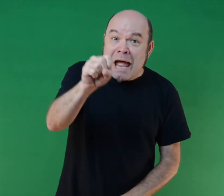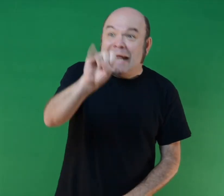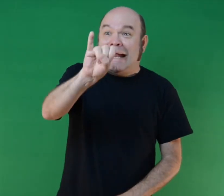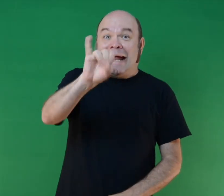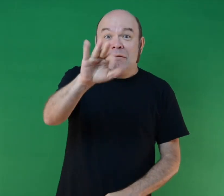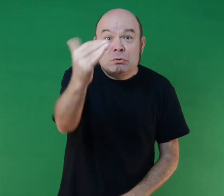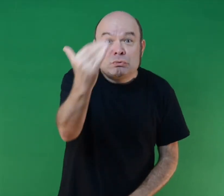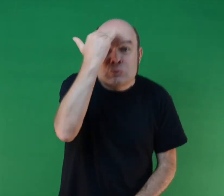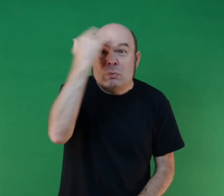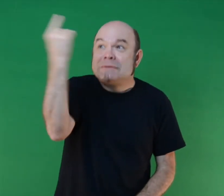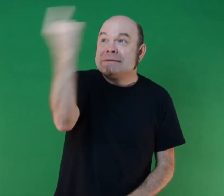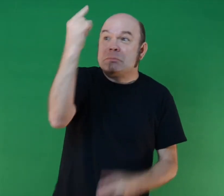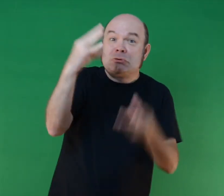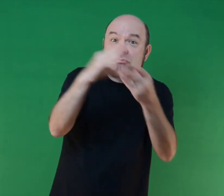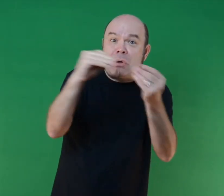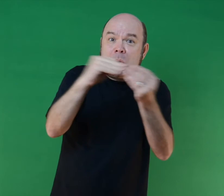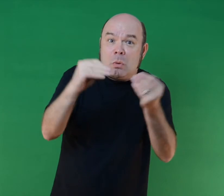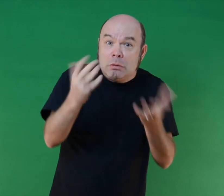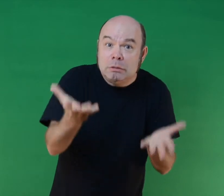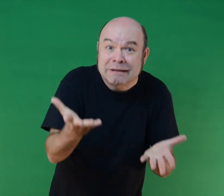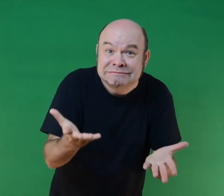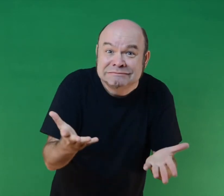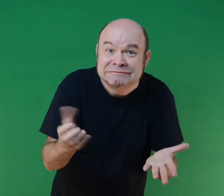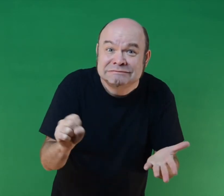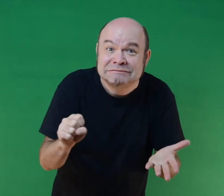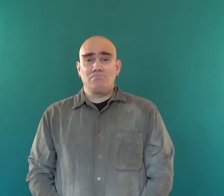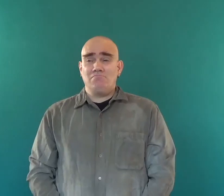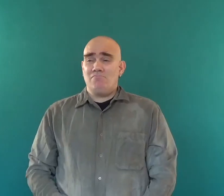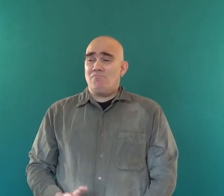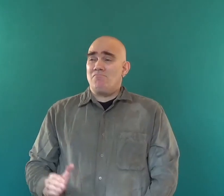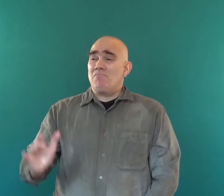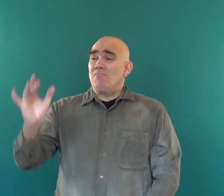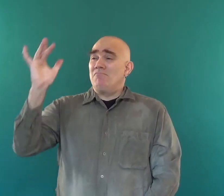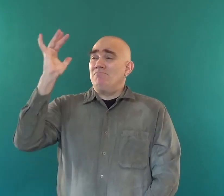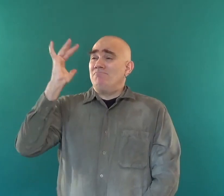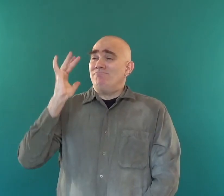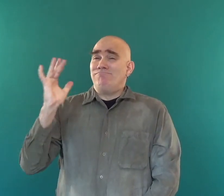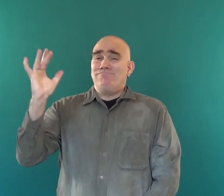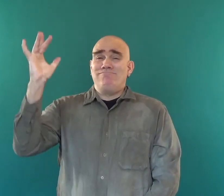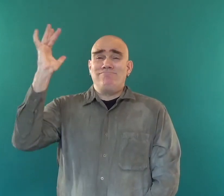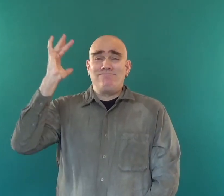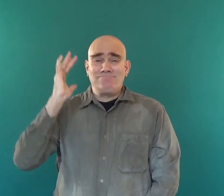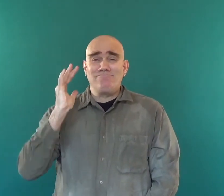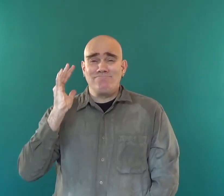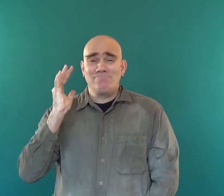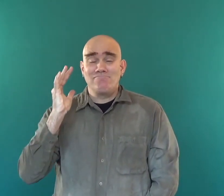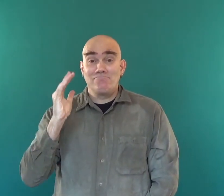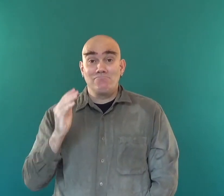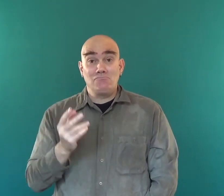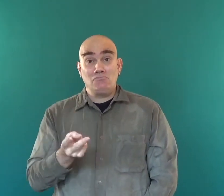"Yes," said Toad, "if you know one." "Once upon a time," said Frog, "there were two good